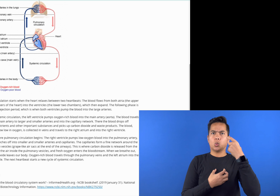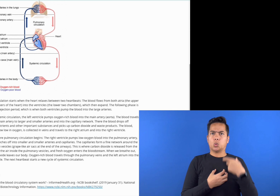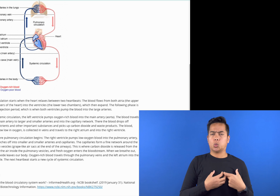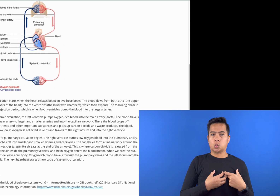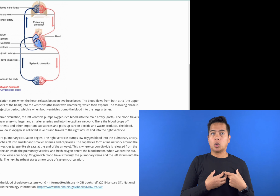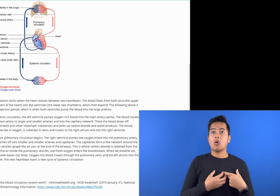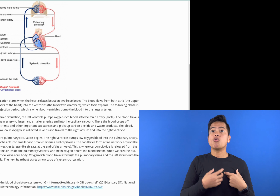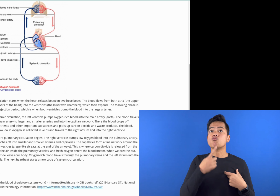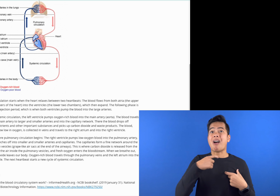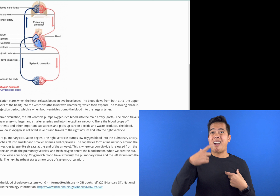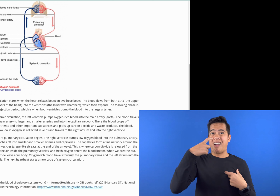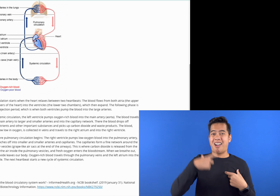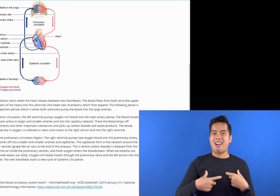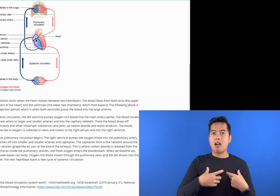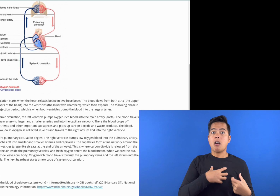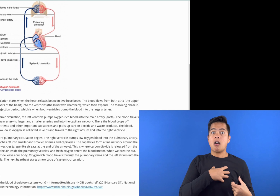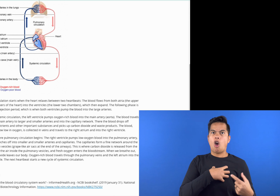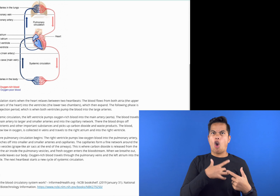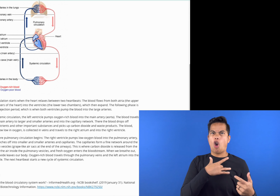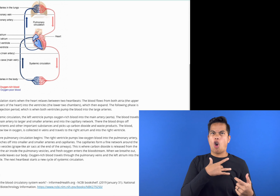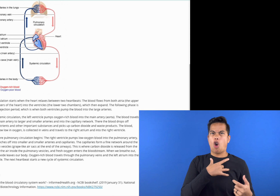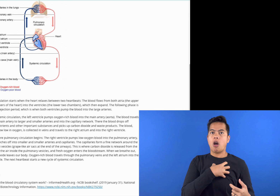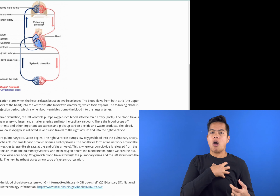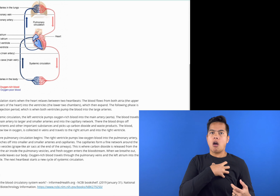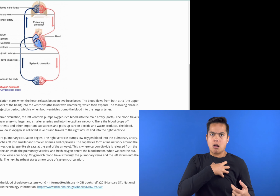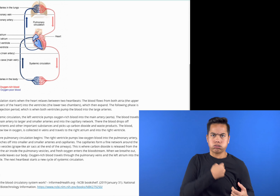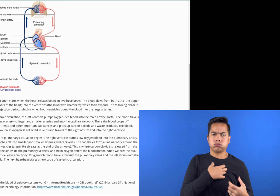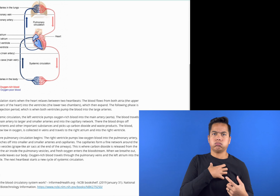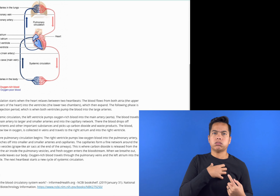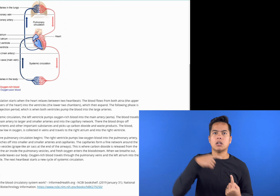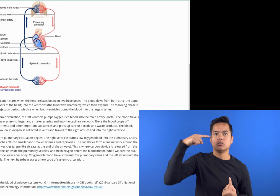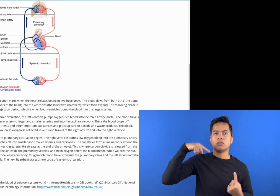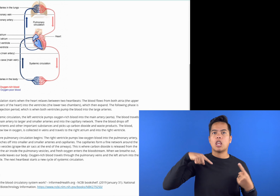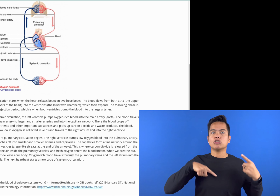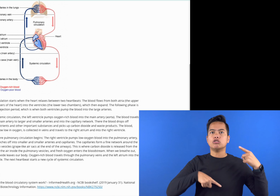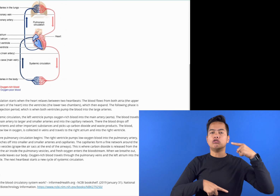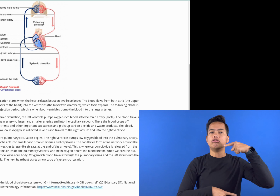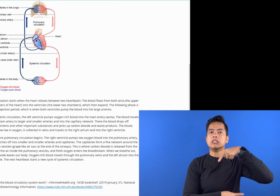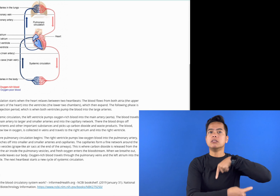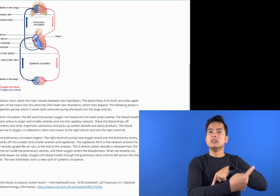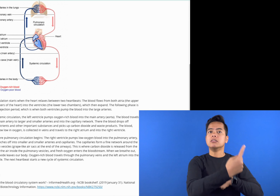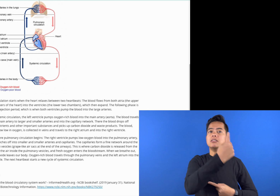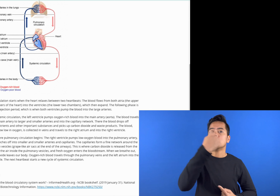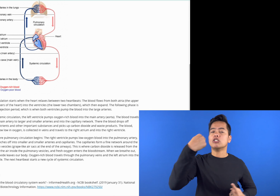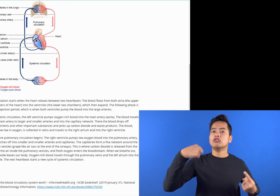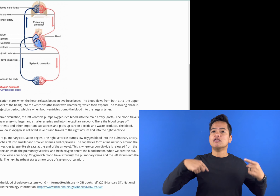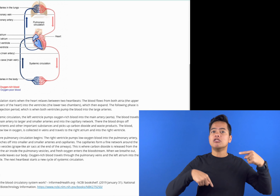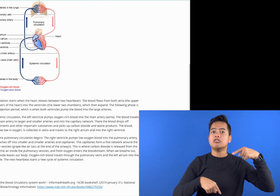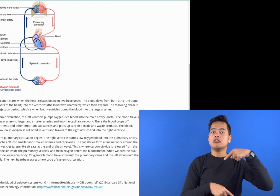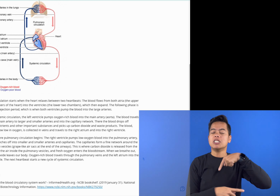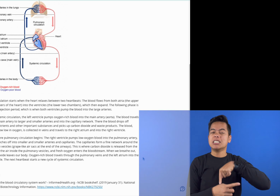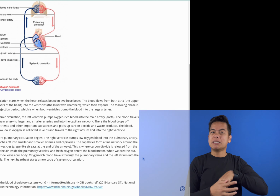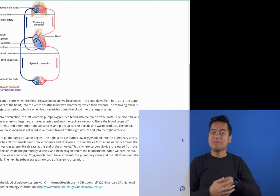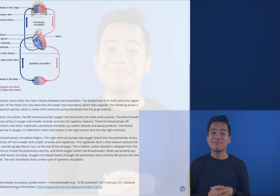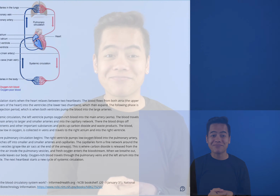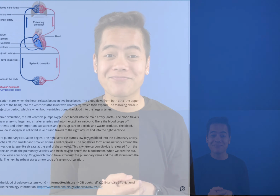Blue on the right side and red on the left side circulation circle each time the heart pumps.